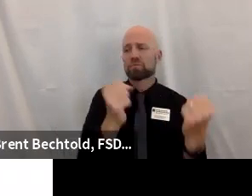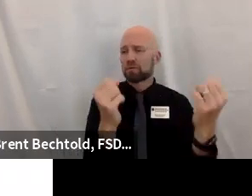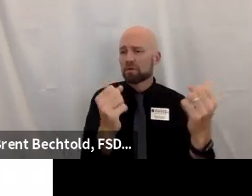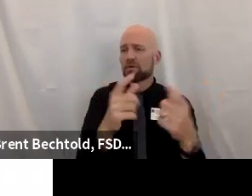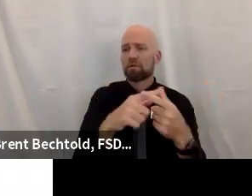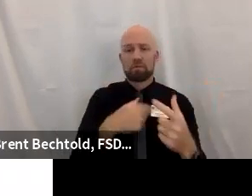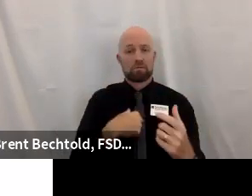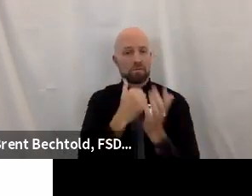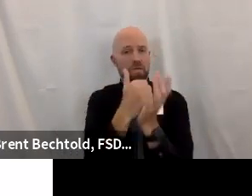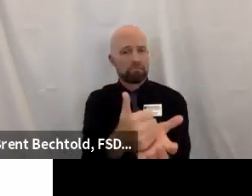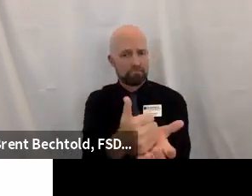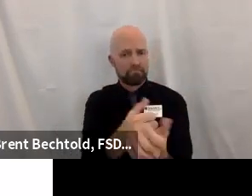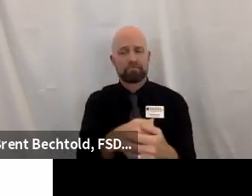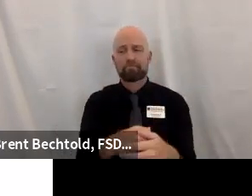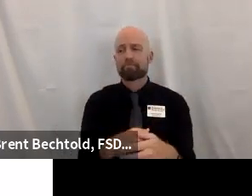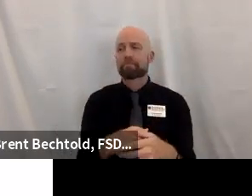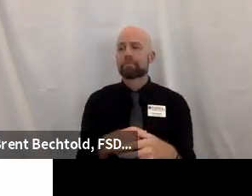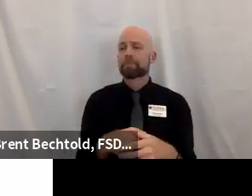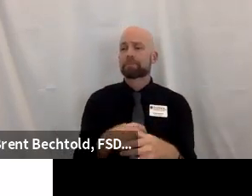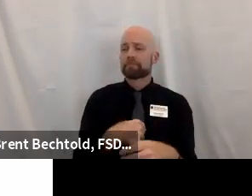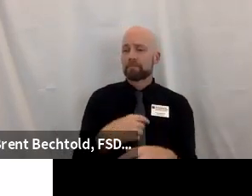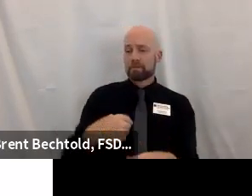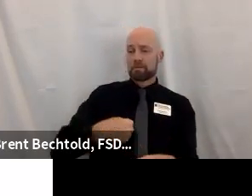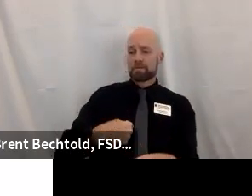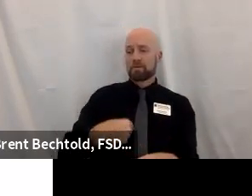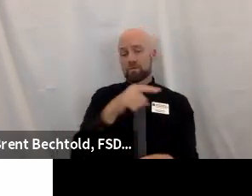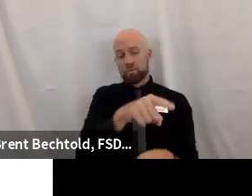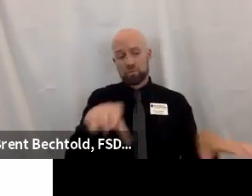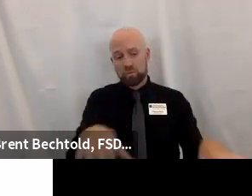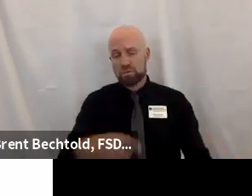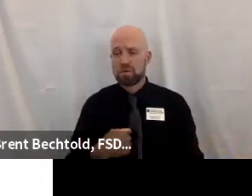And then we do practicing pairs, or you two do and I help